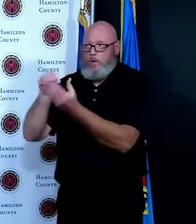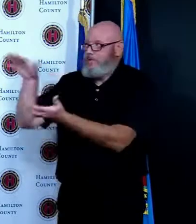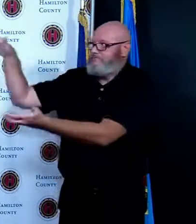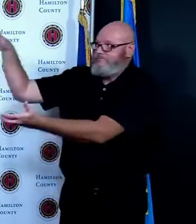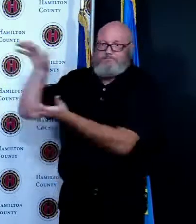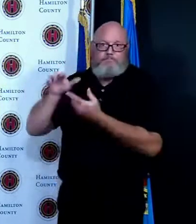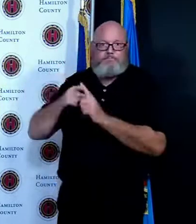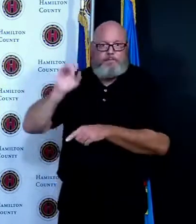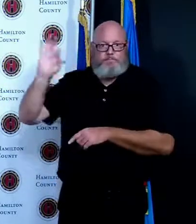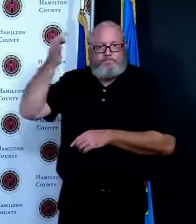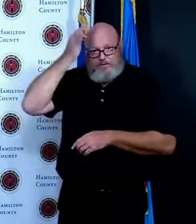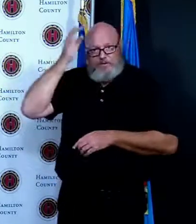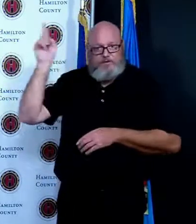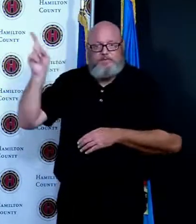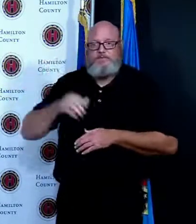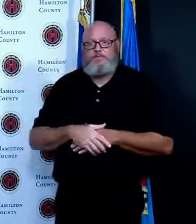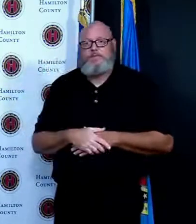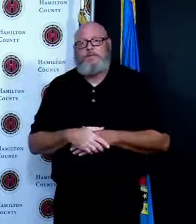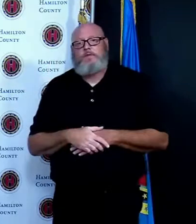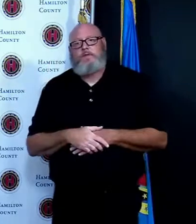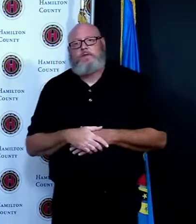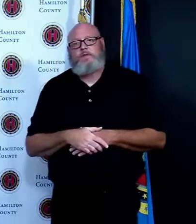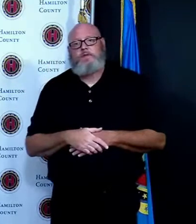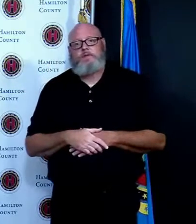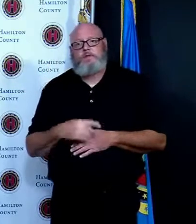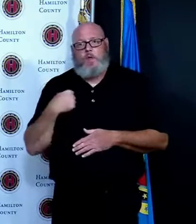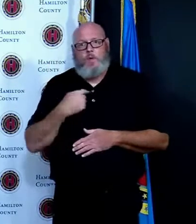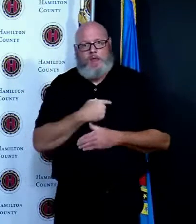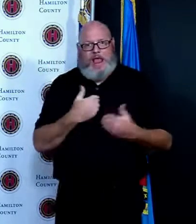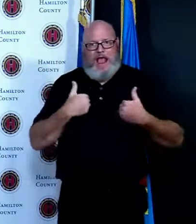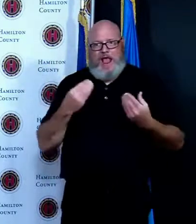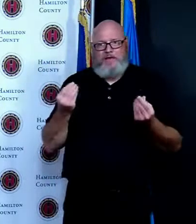amount of money we have to spend it by the end of the year and so Holly is going to give us a